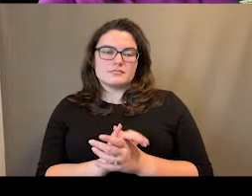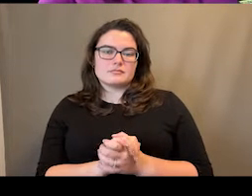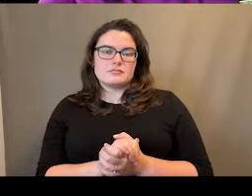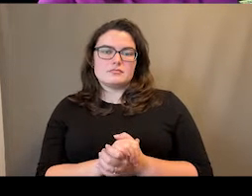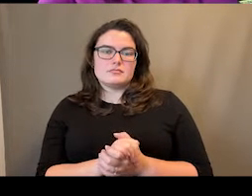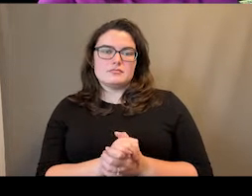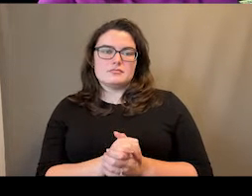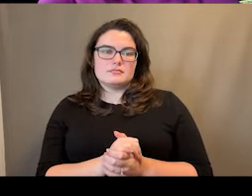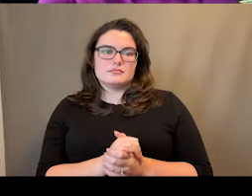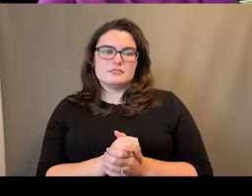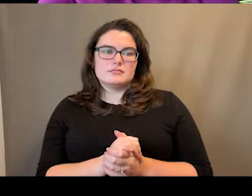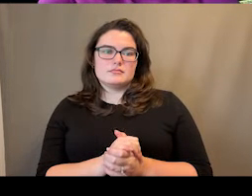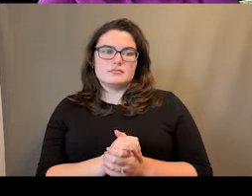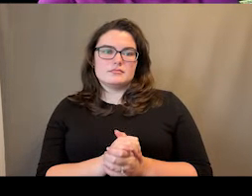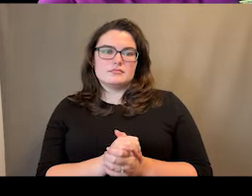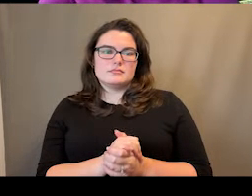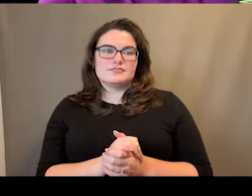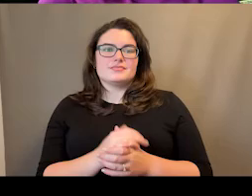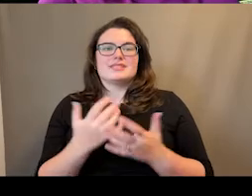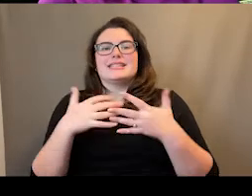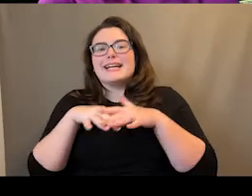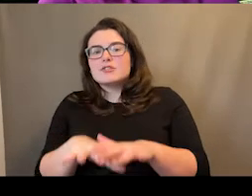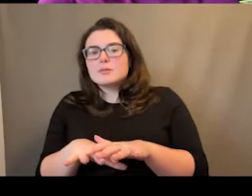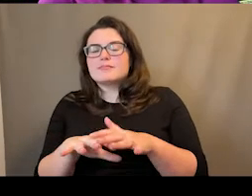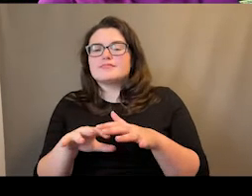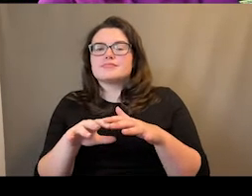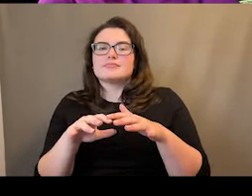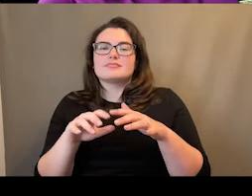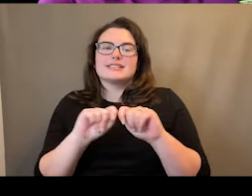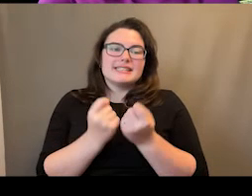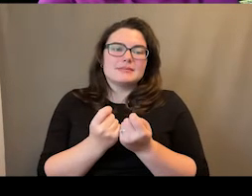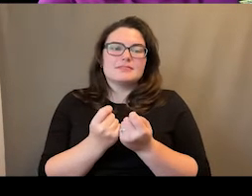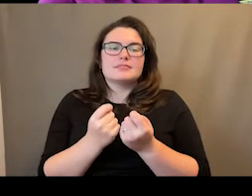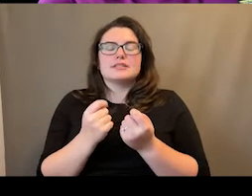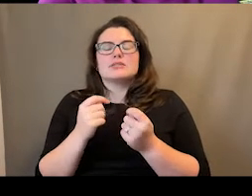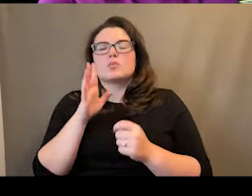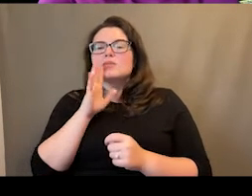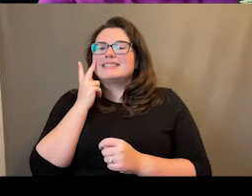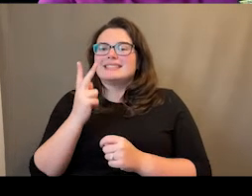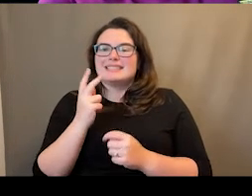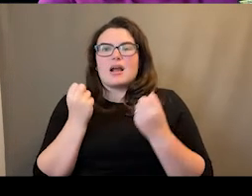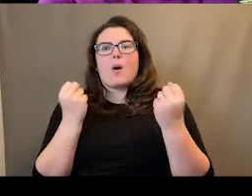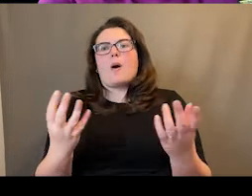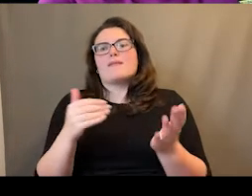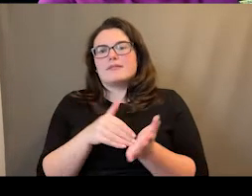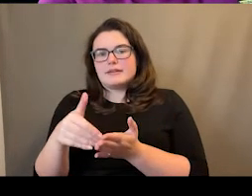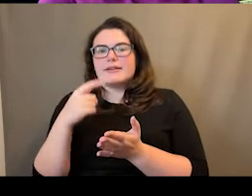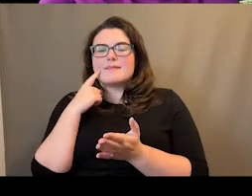In interdisciplinary teams and multidisciplinary teams, you will see a lot for the cross-directorate programs and it